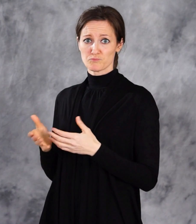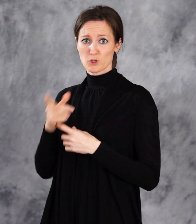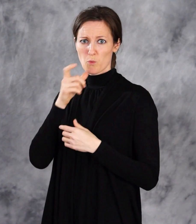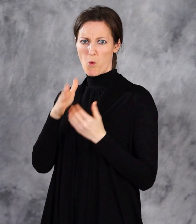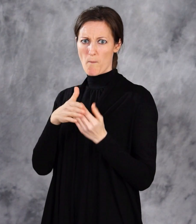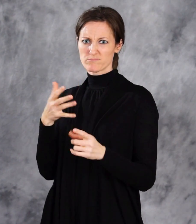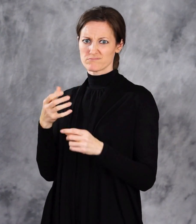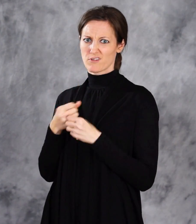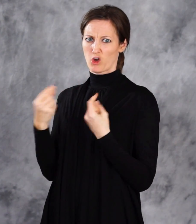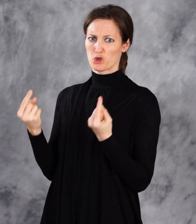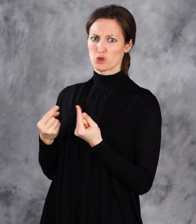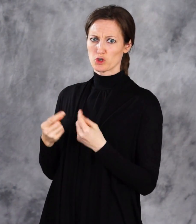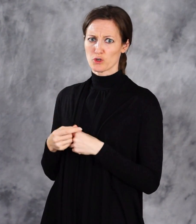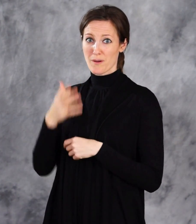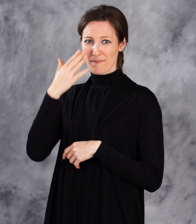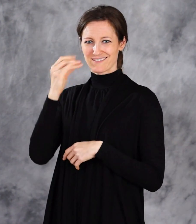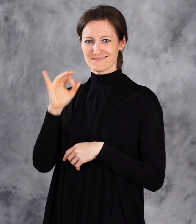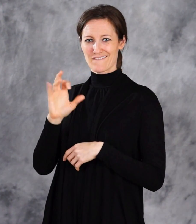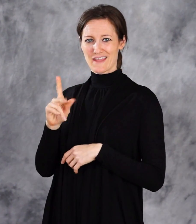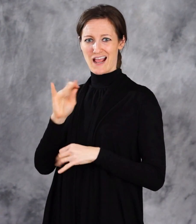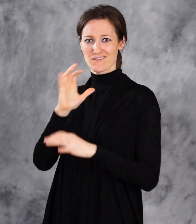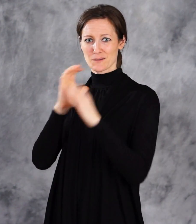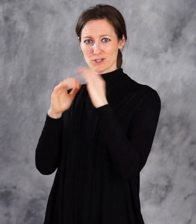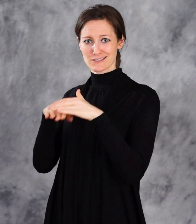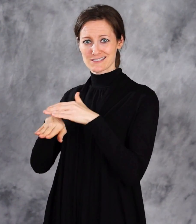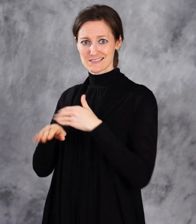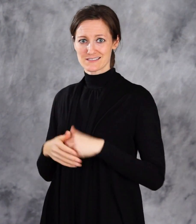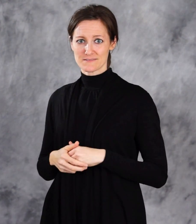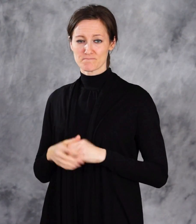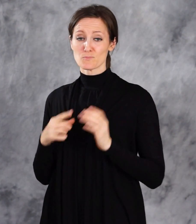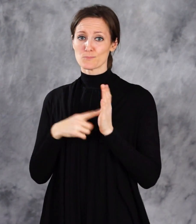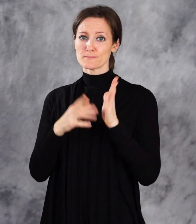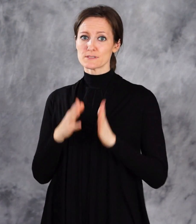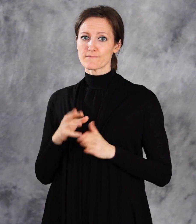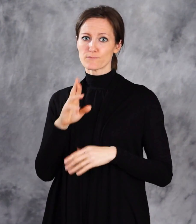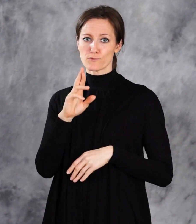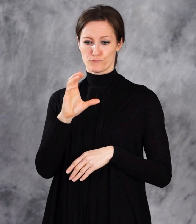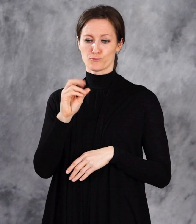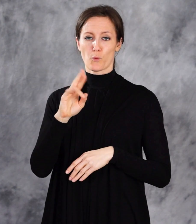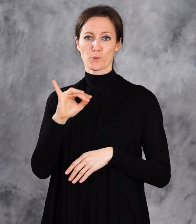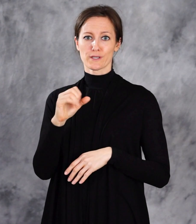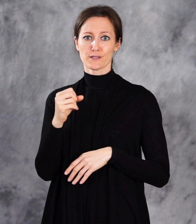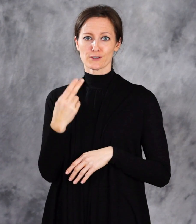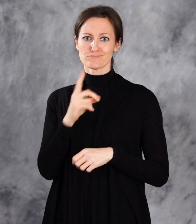in which someone almost got hurt because of a lack of communication access. Rep. Cornish promised